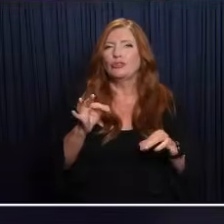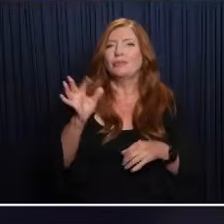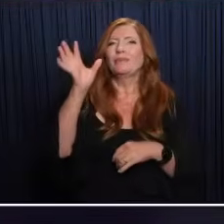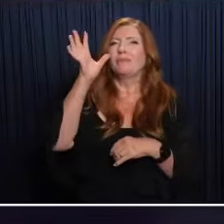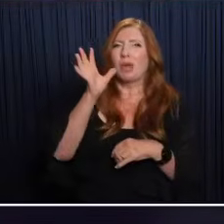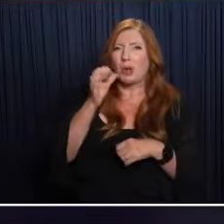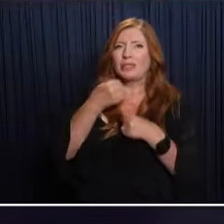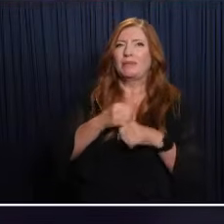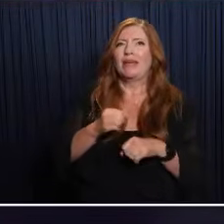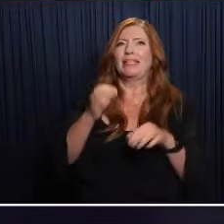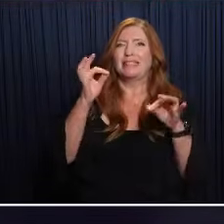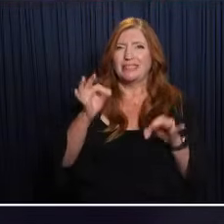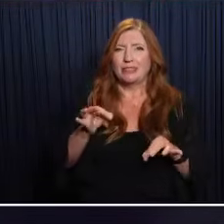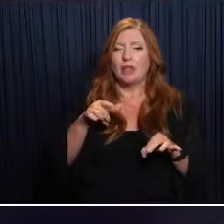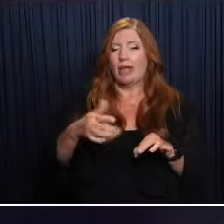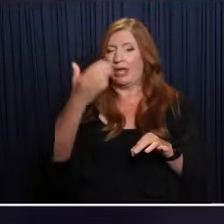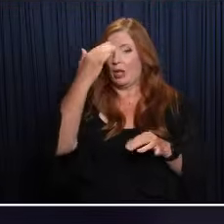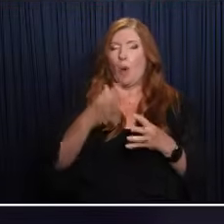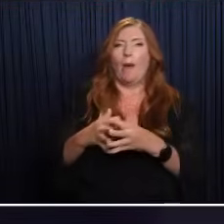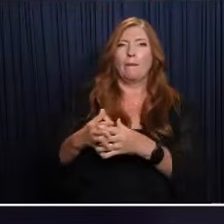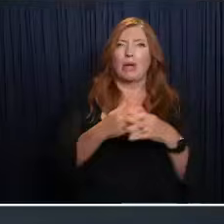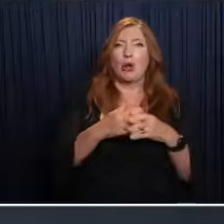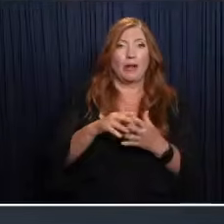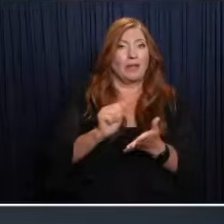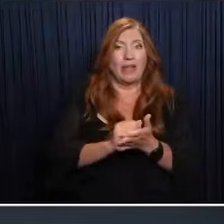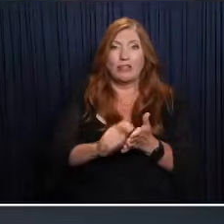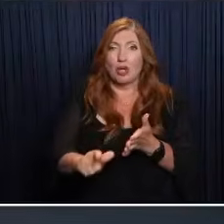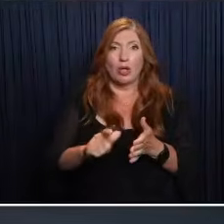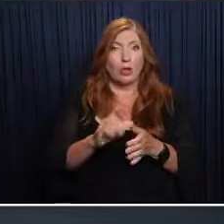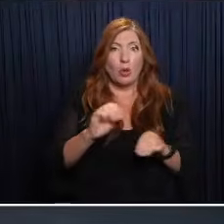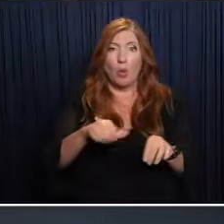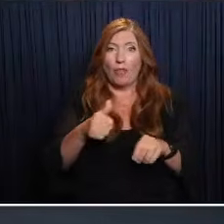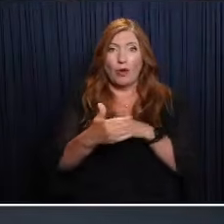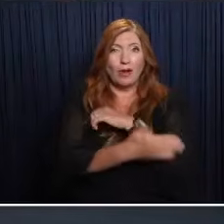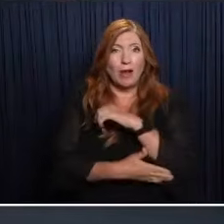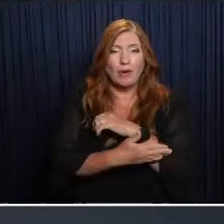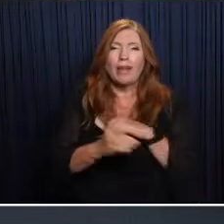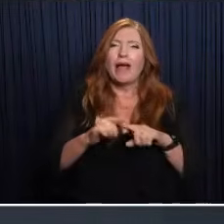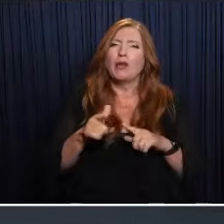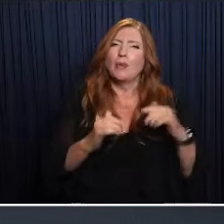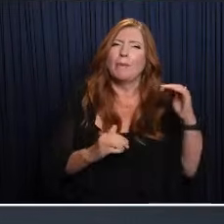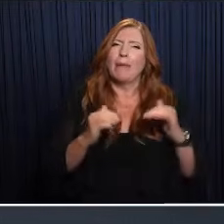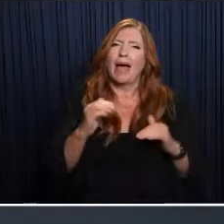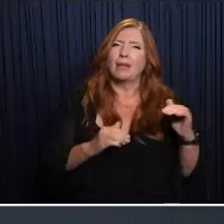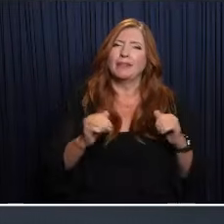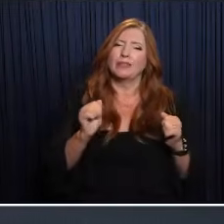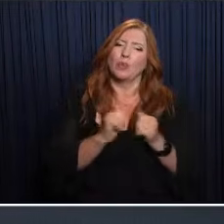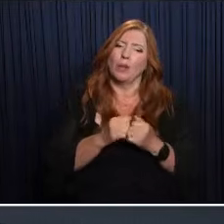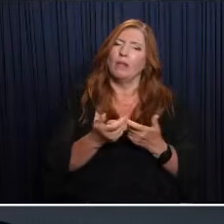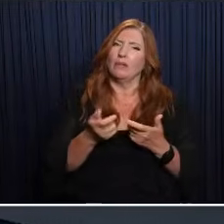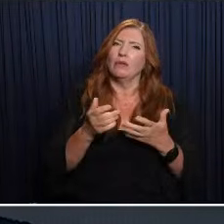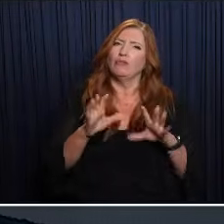THEY CROSSED ILLEGALLY BECAUSE THEIR PARENTS HAVE MADE THE